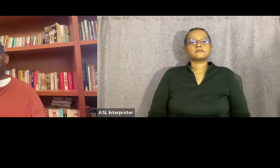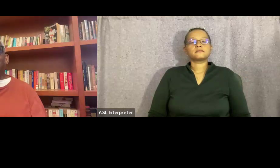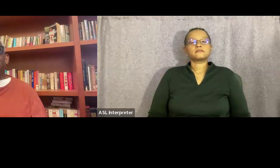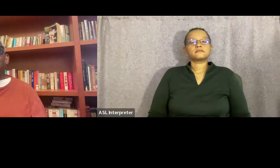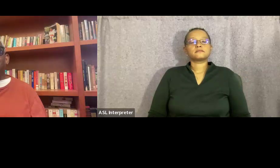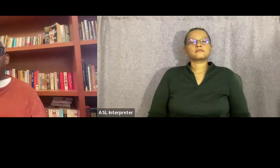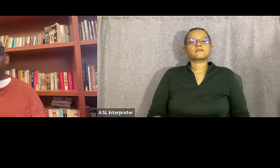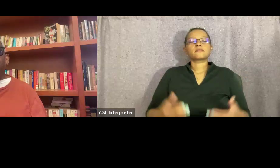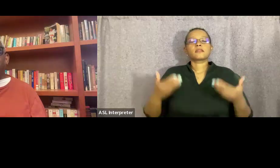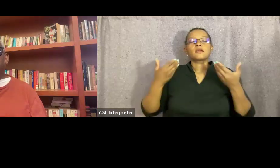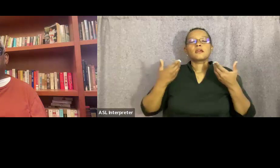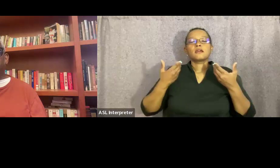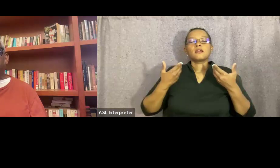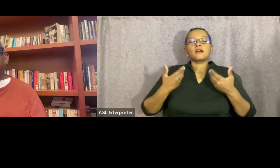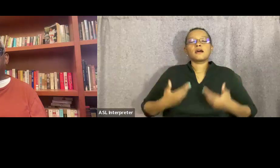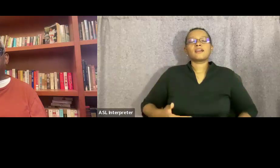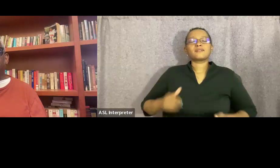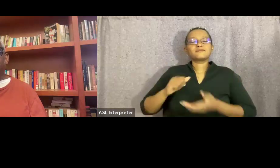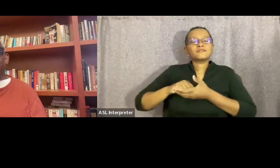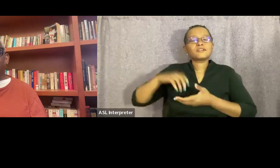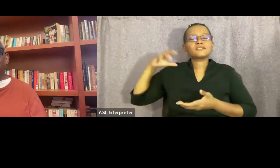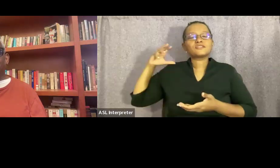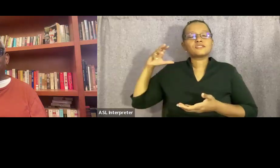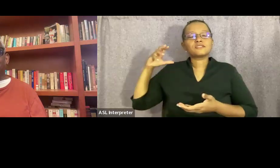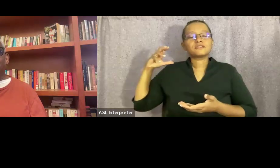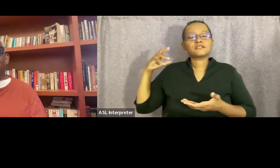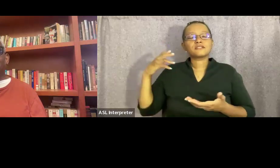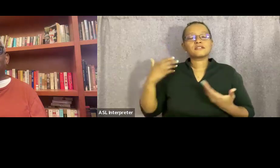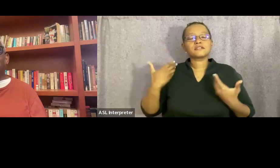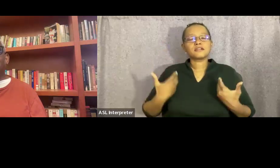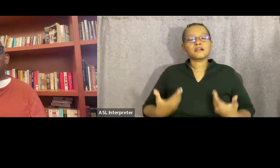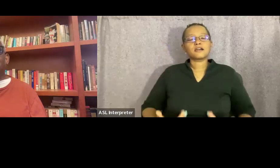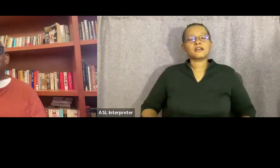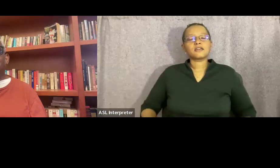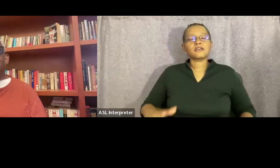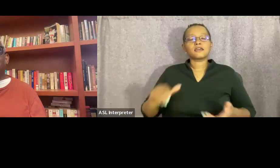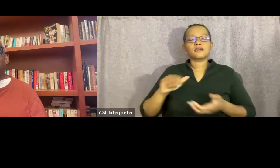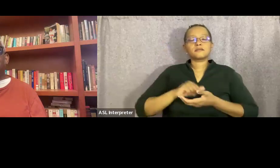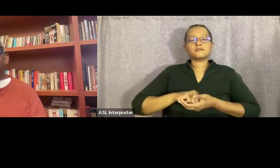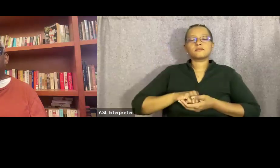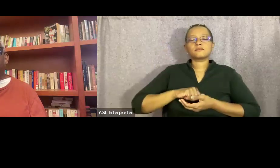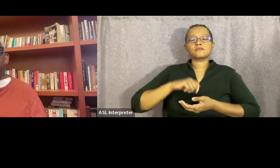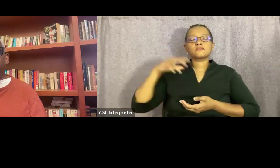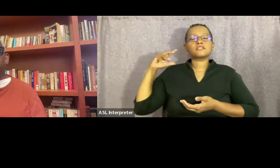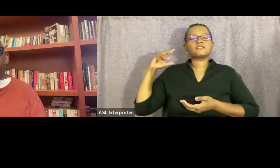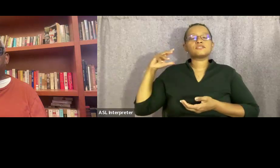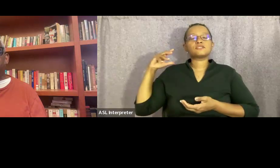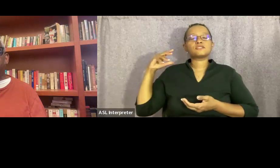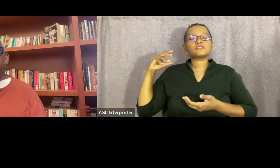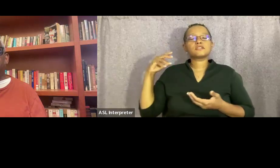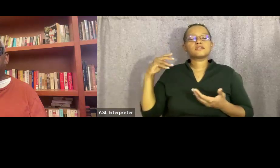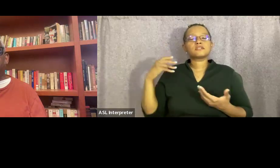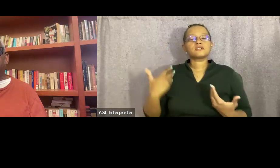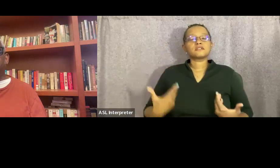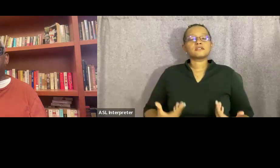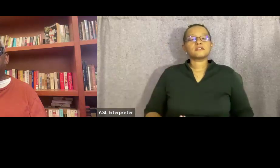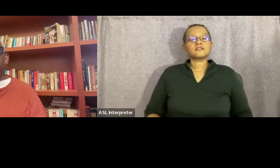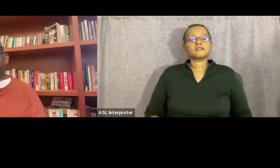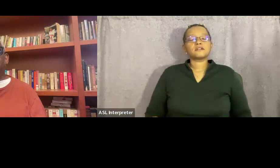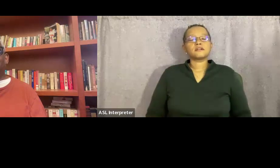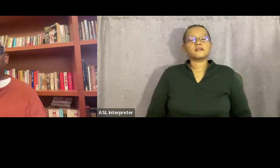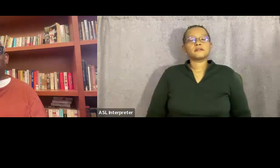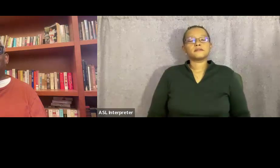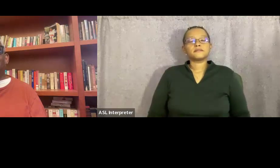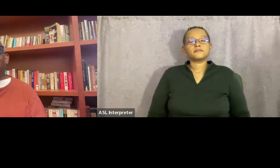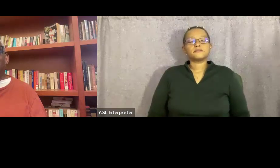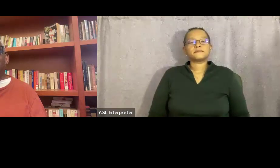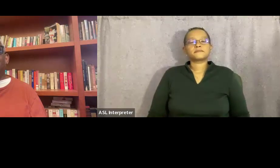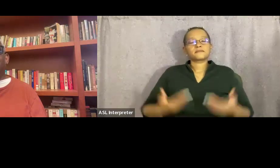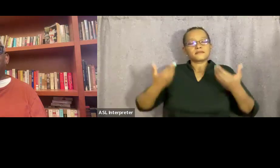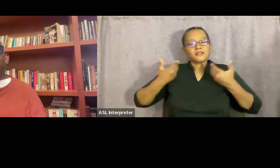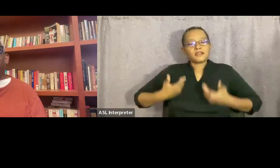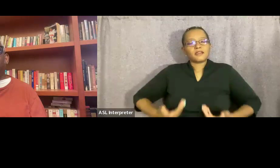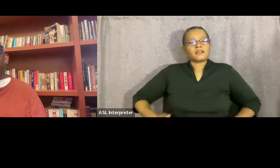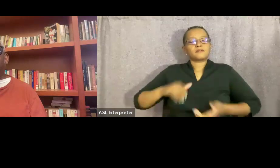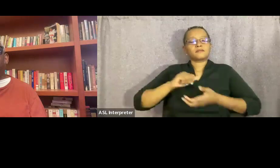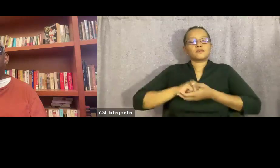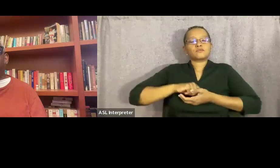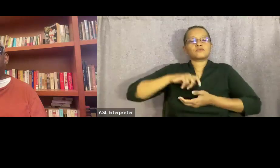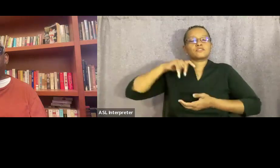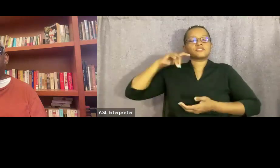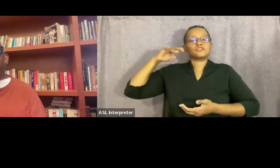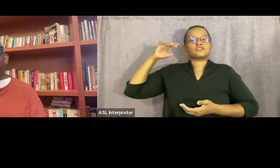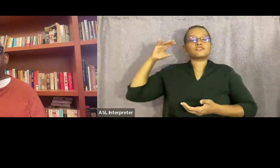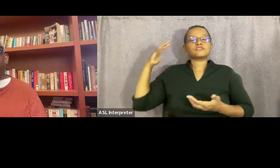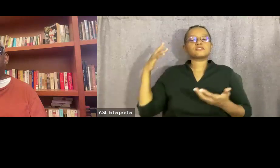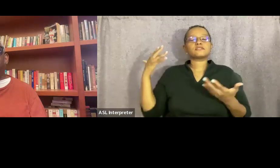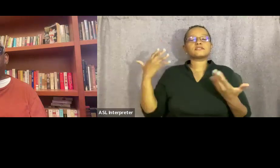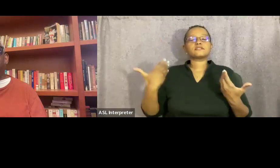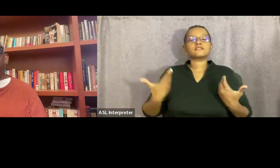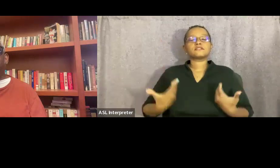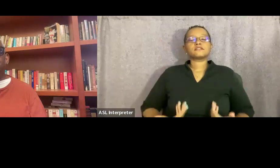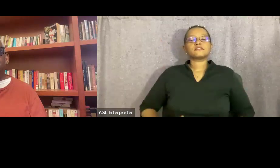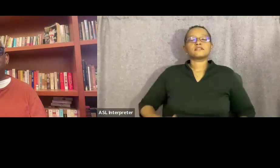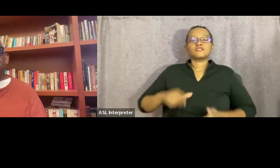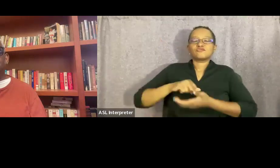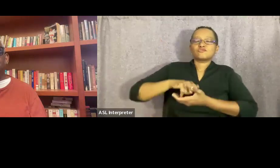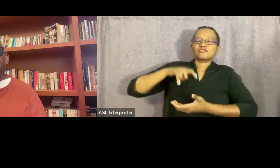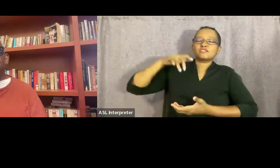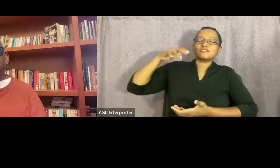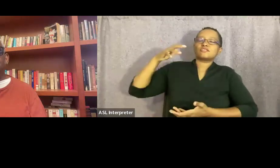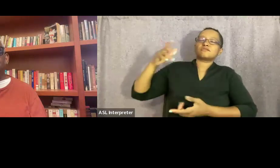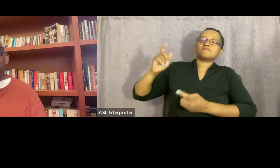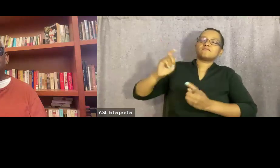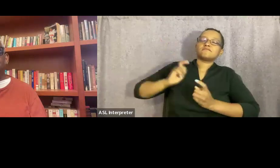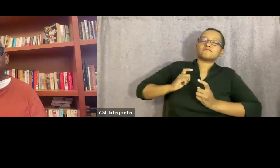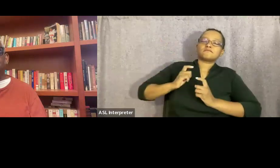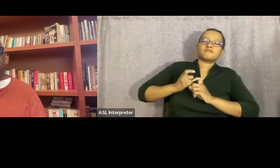I am rich. I am rich. I am rich from the universe and love.